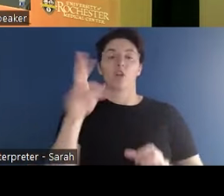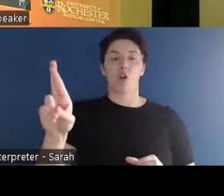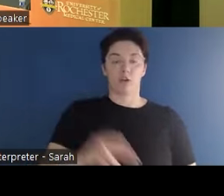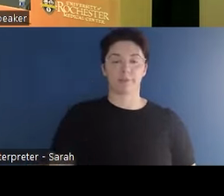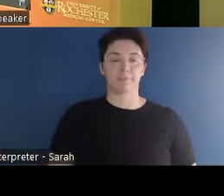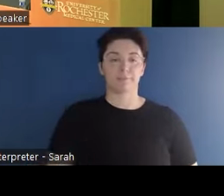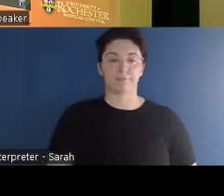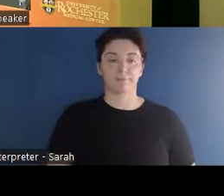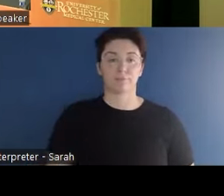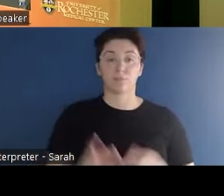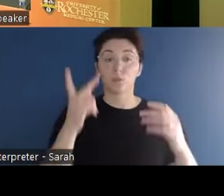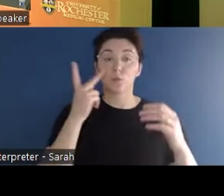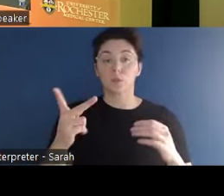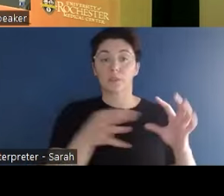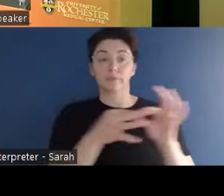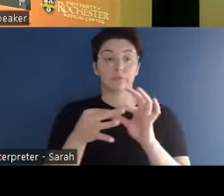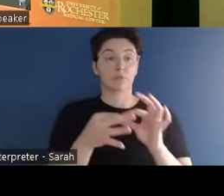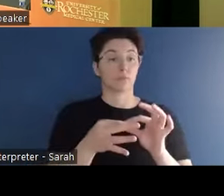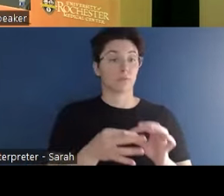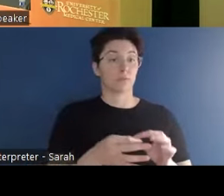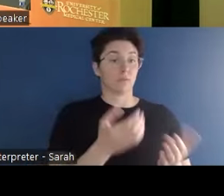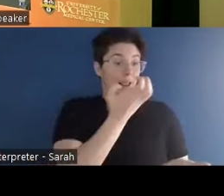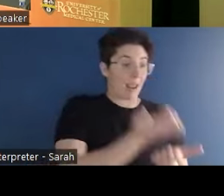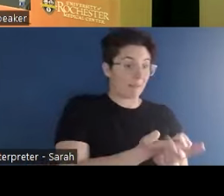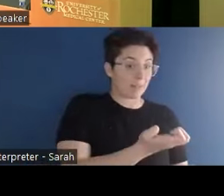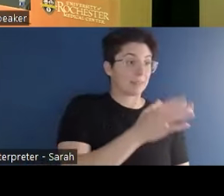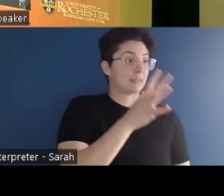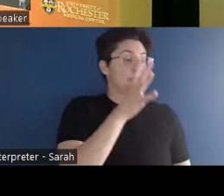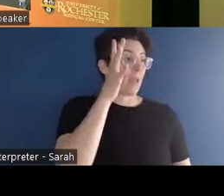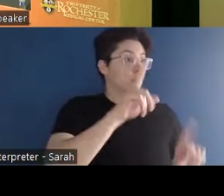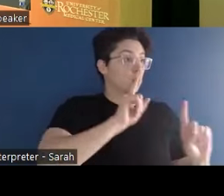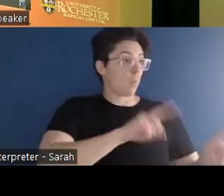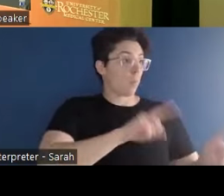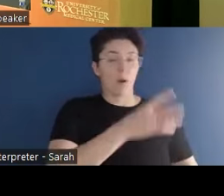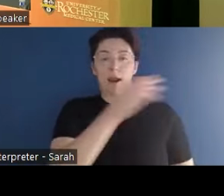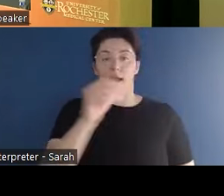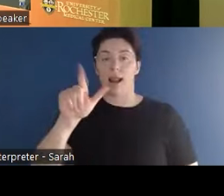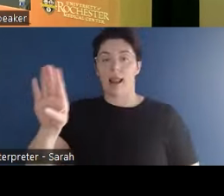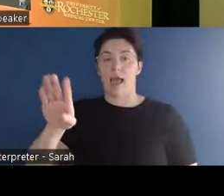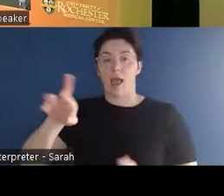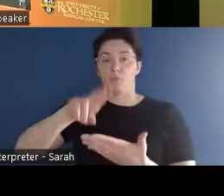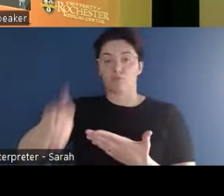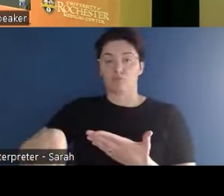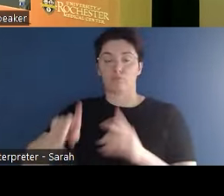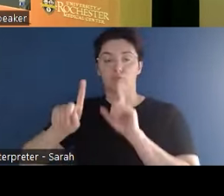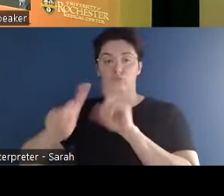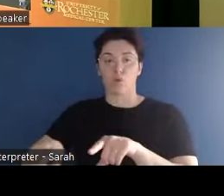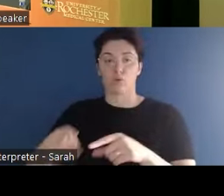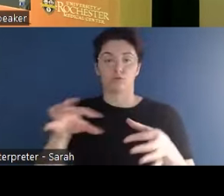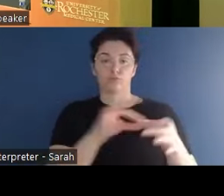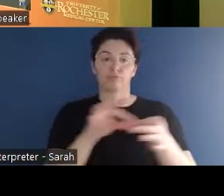between laboratory and parent report measures of effective regulation and sensory disregulation